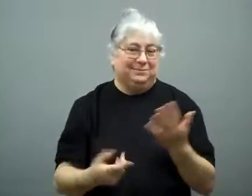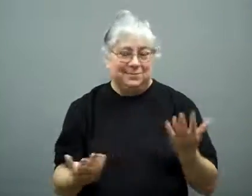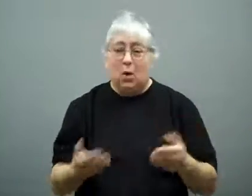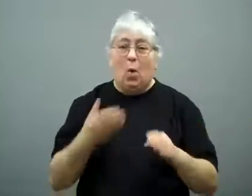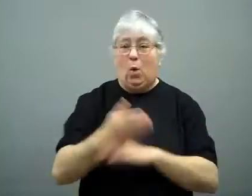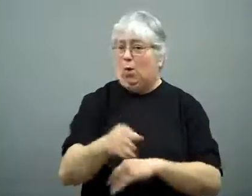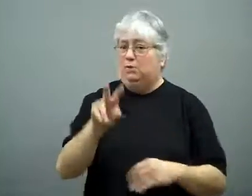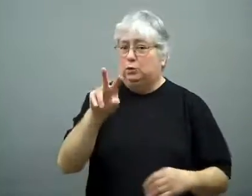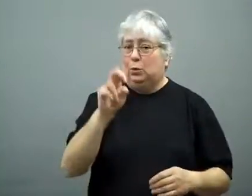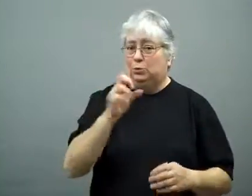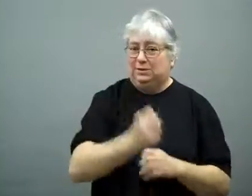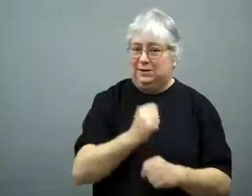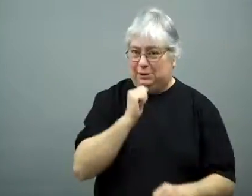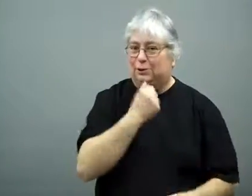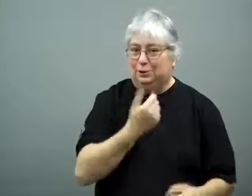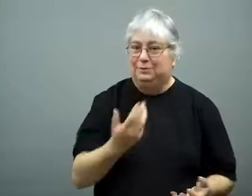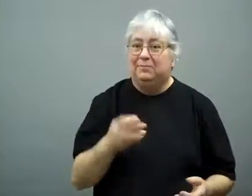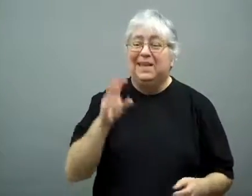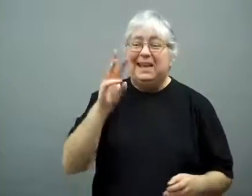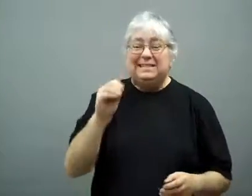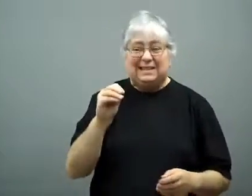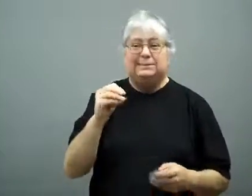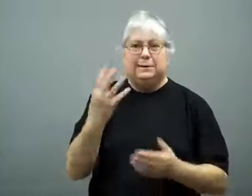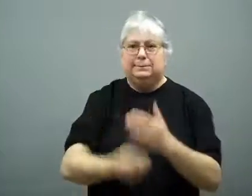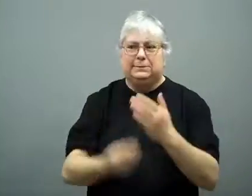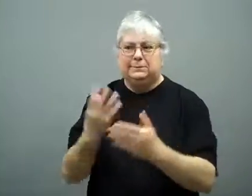Over 200 were injured.